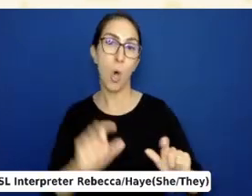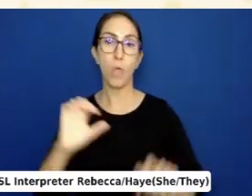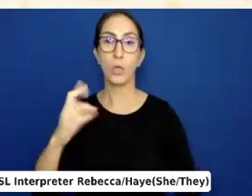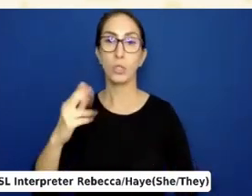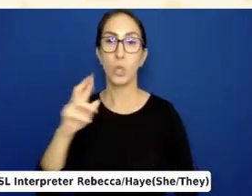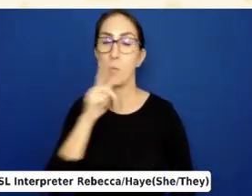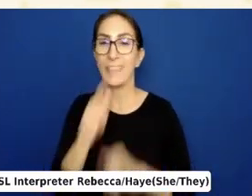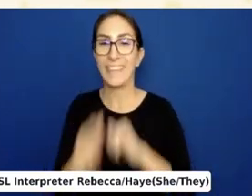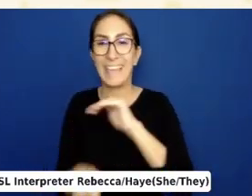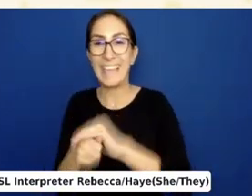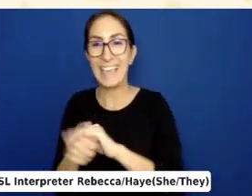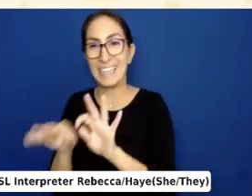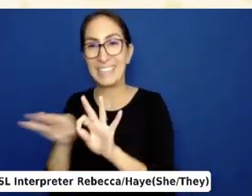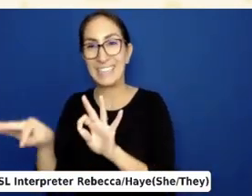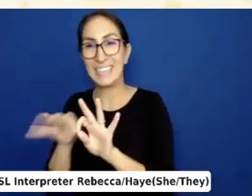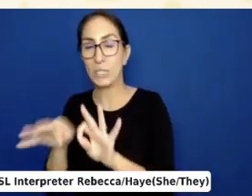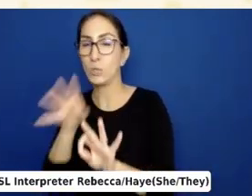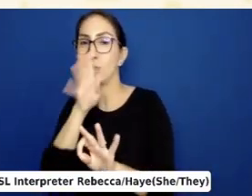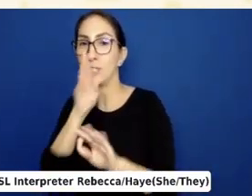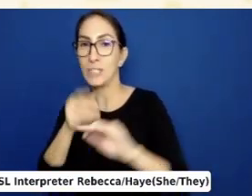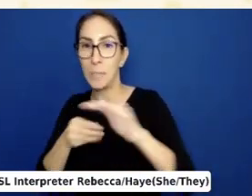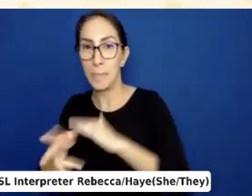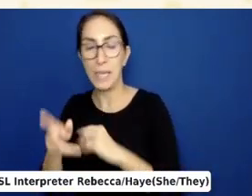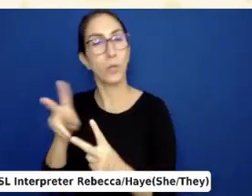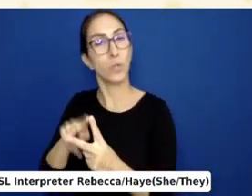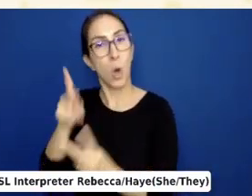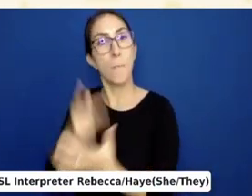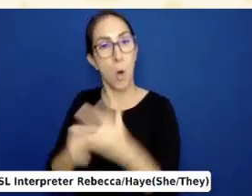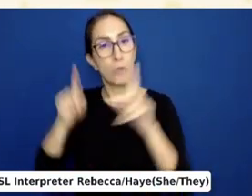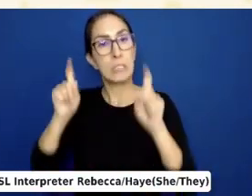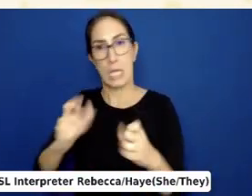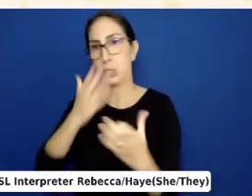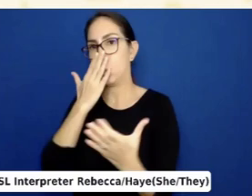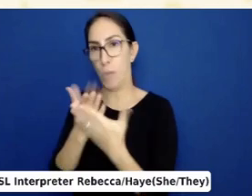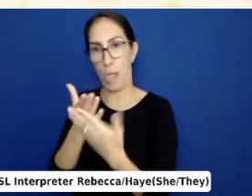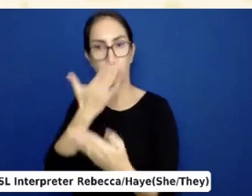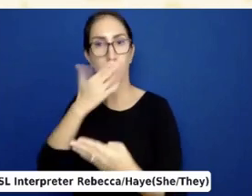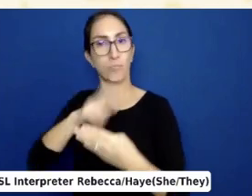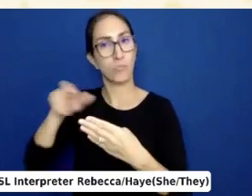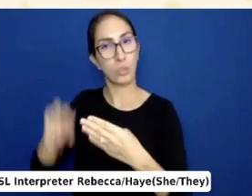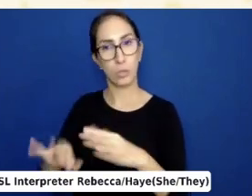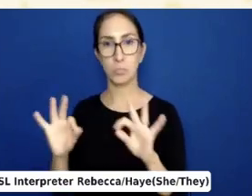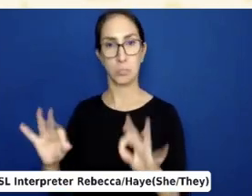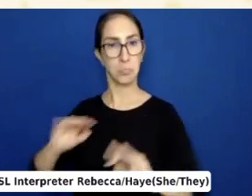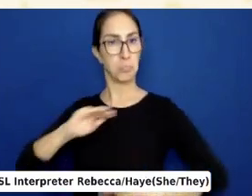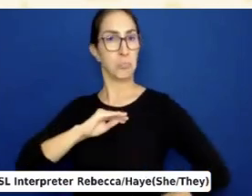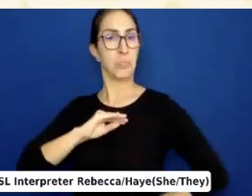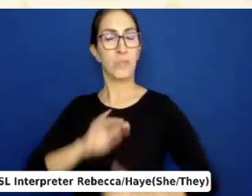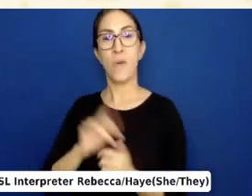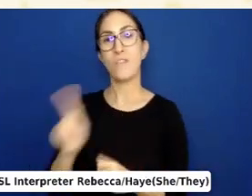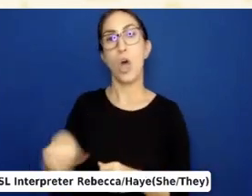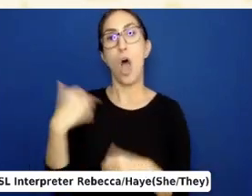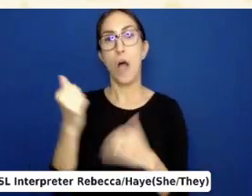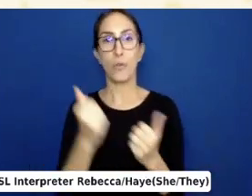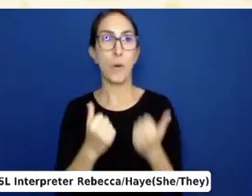This tested extremely well. Do you have any other good alternative approaches to provide the data outside of a giant map or chart or table?